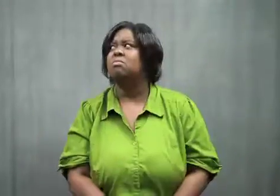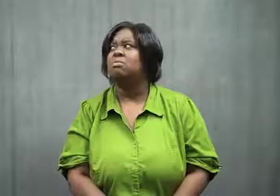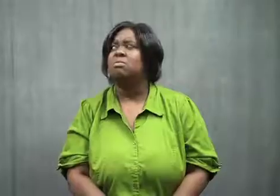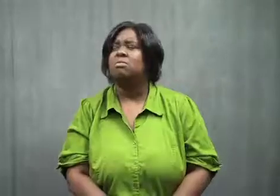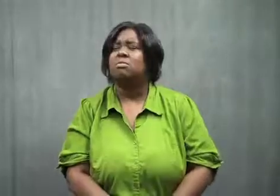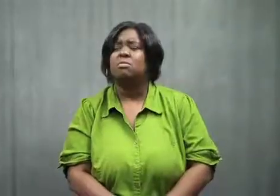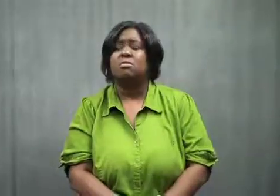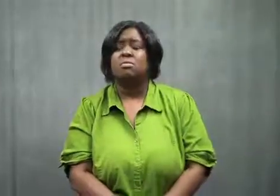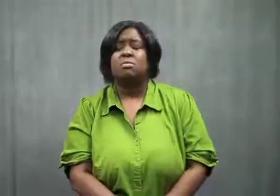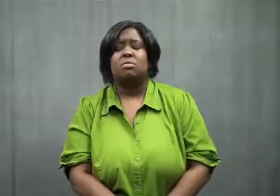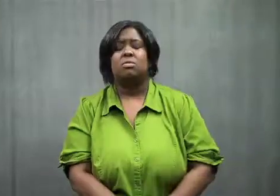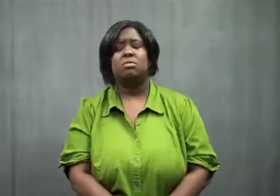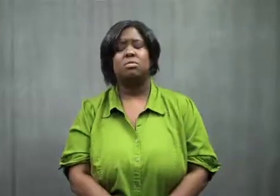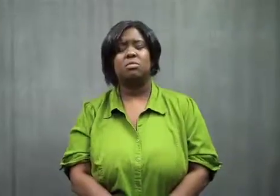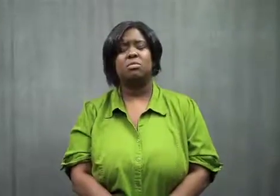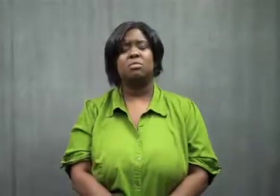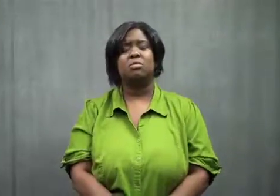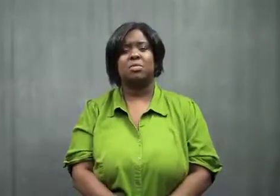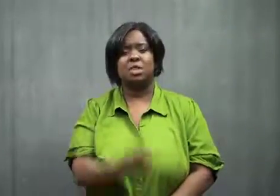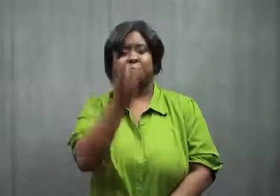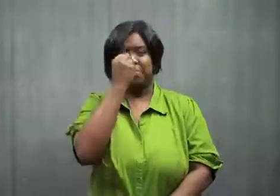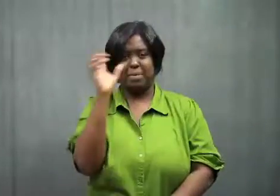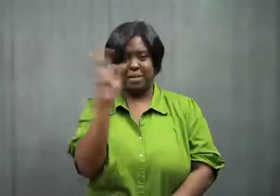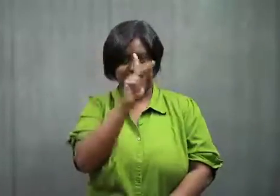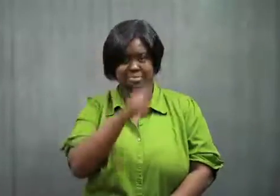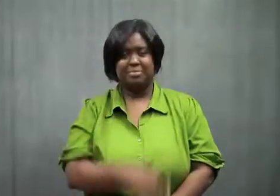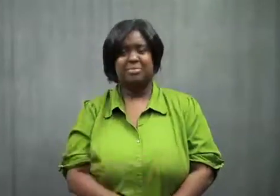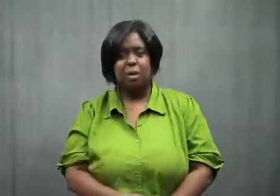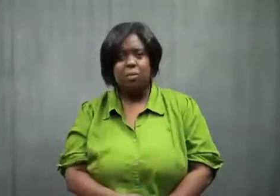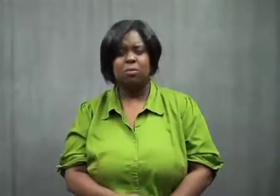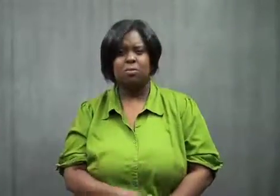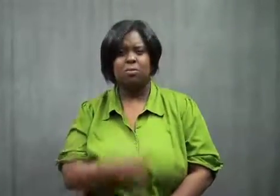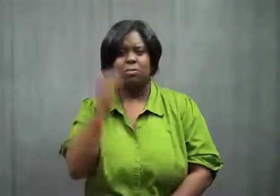I ignored her and went back to sleep.